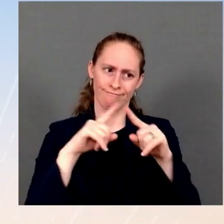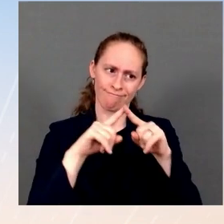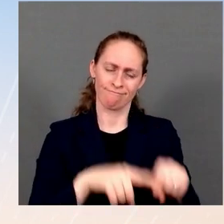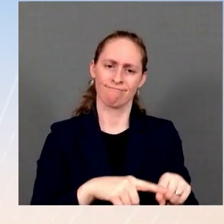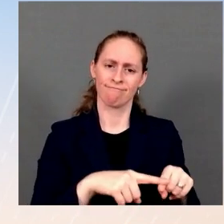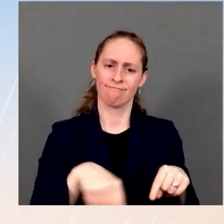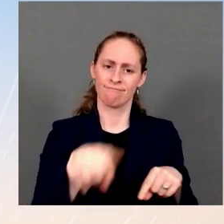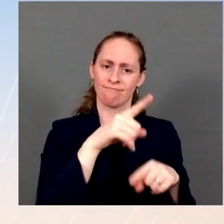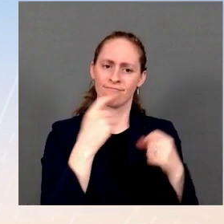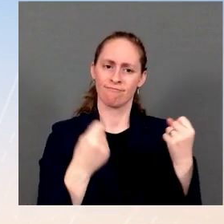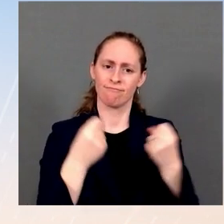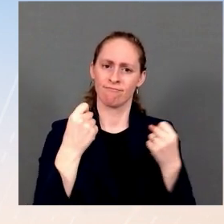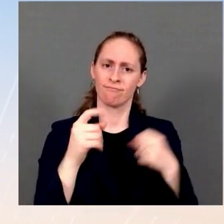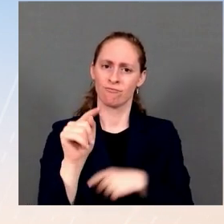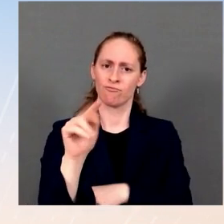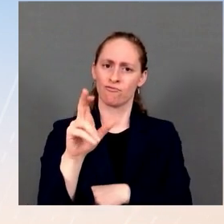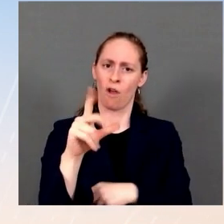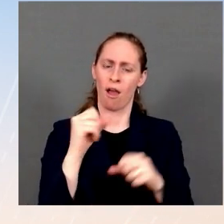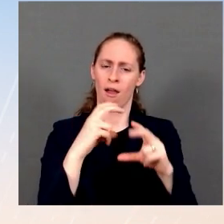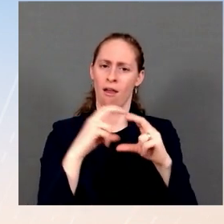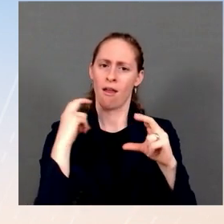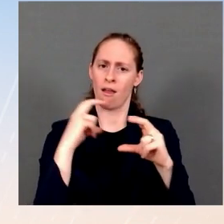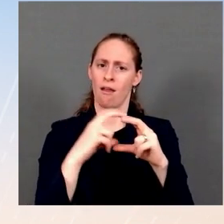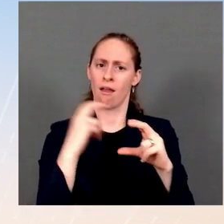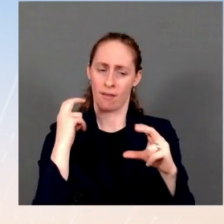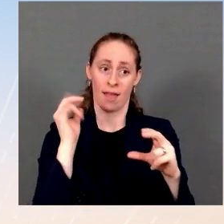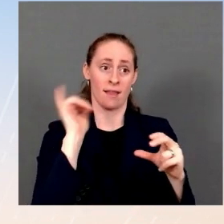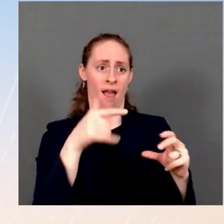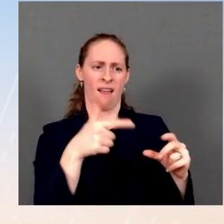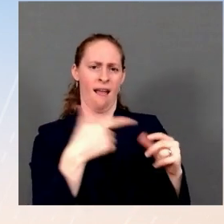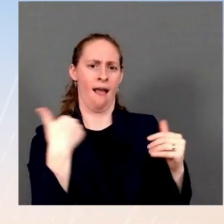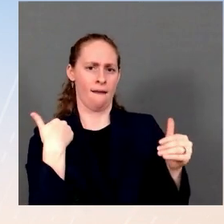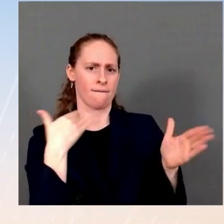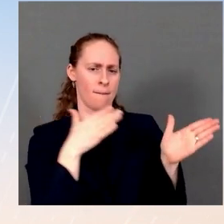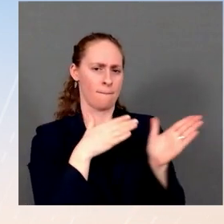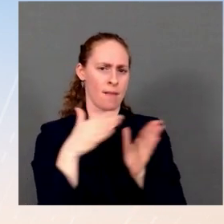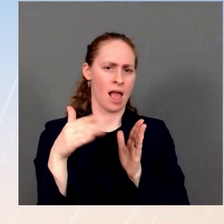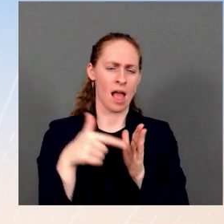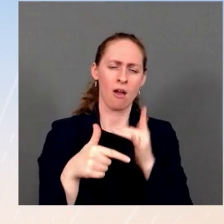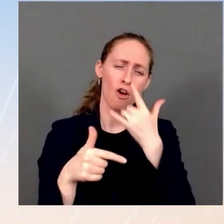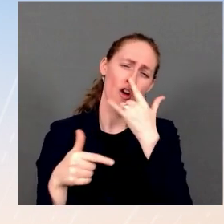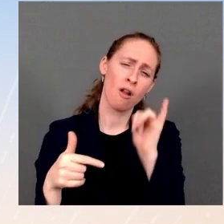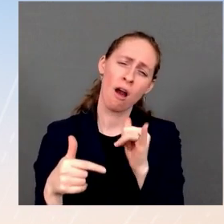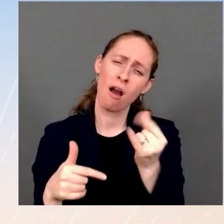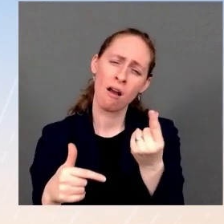make it easier for people to get commercial licenses, expand trucking apprenticeships,